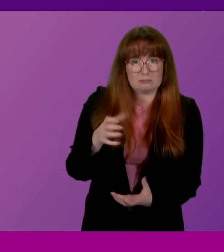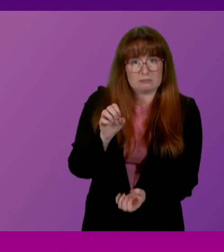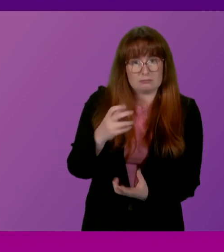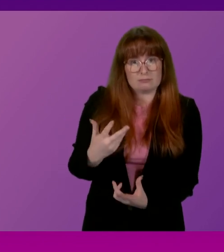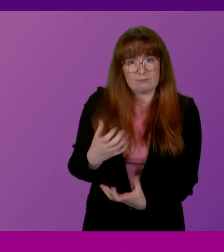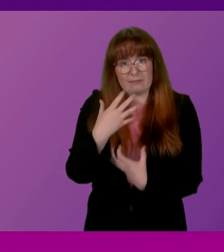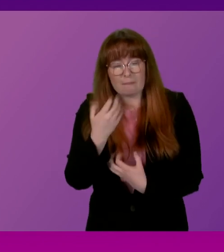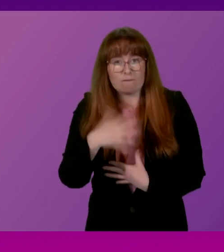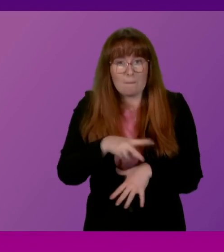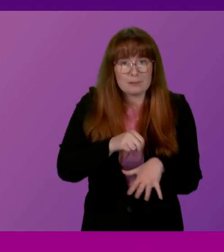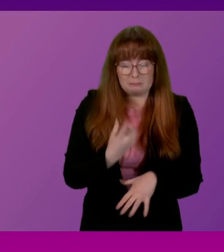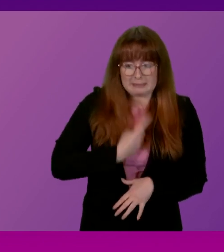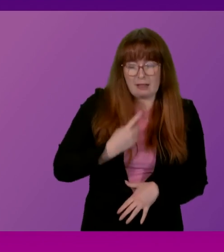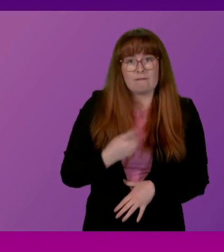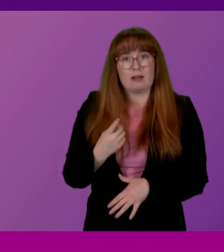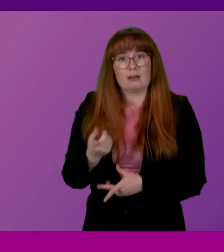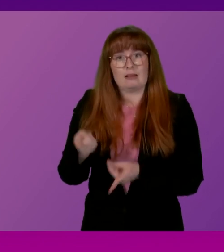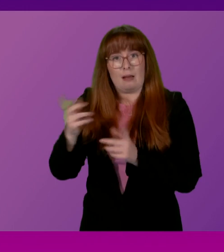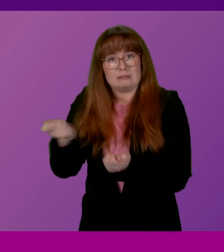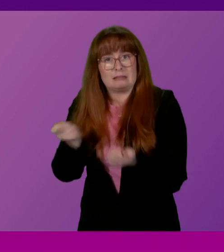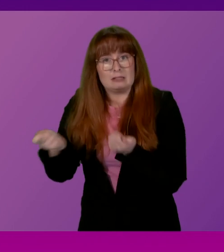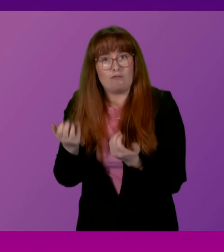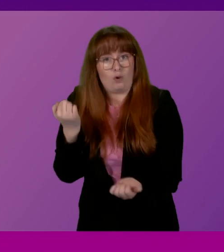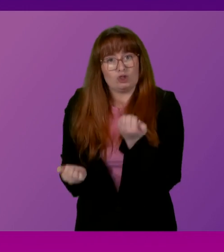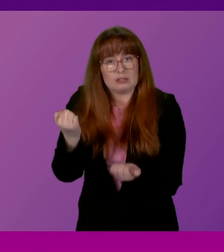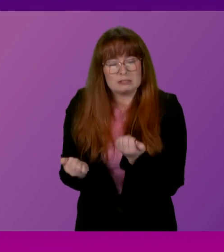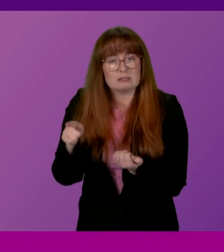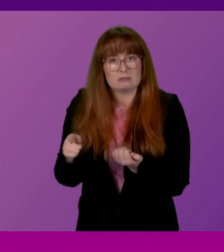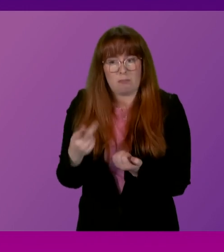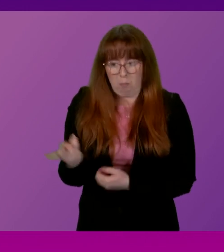Both the Cabinet Secretary for Justice and Home Affairs and I listen to police officers regularly.